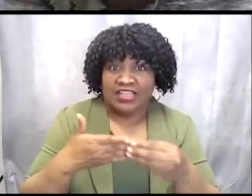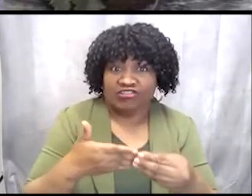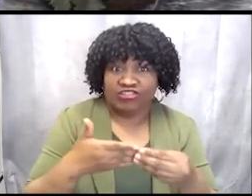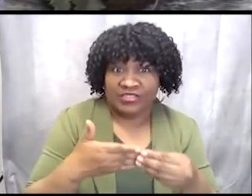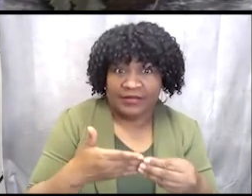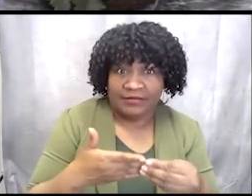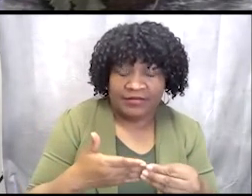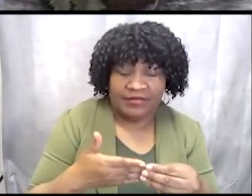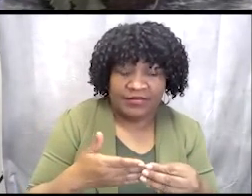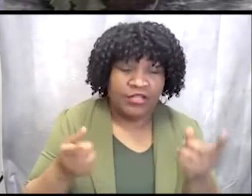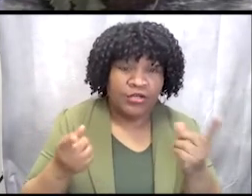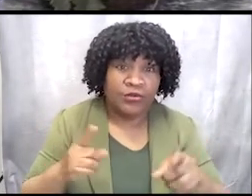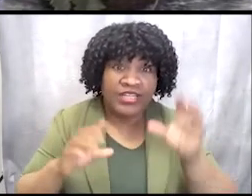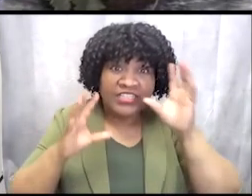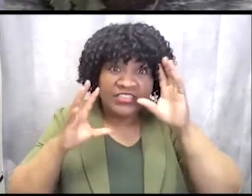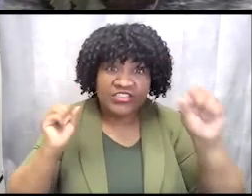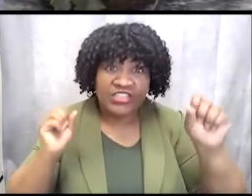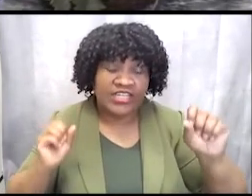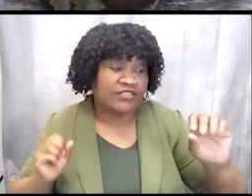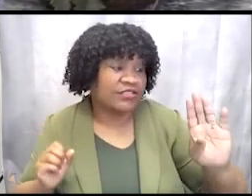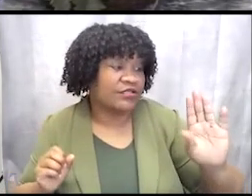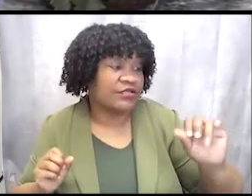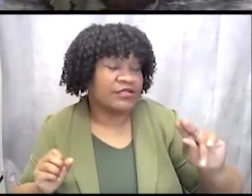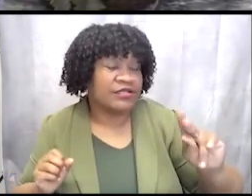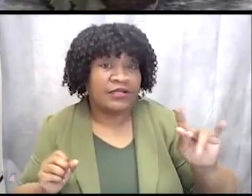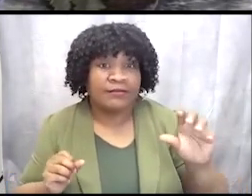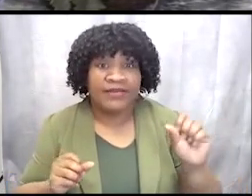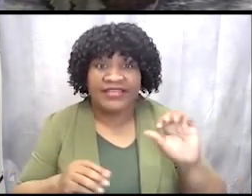is when Chancellor Banks founded the Eagle Academy